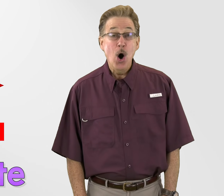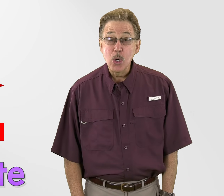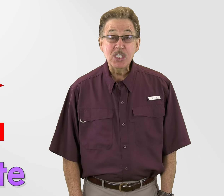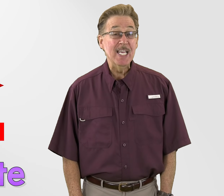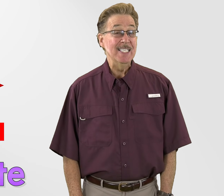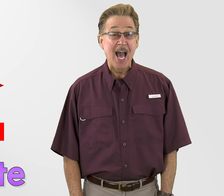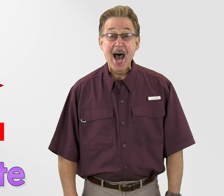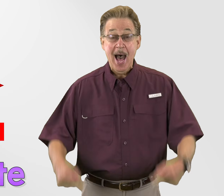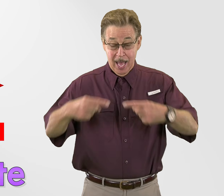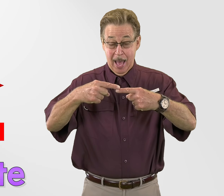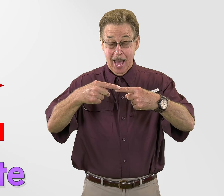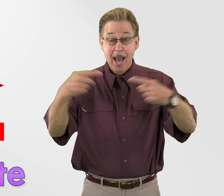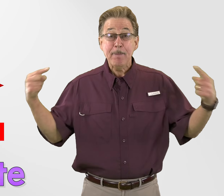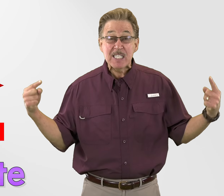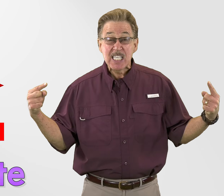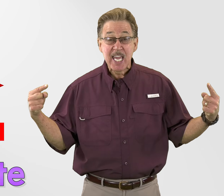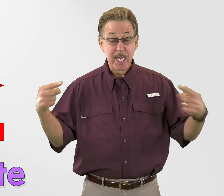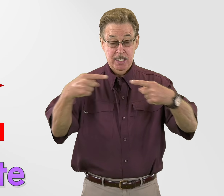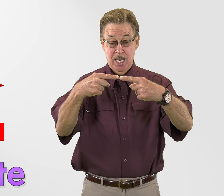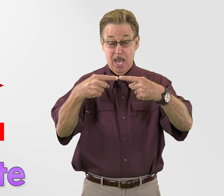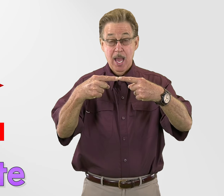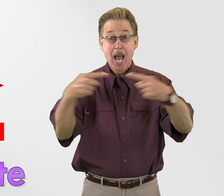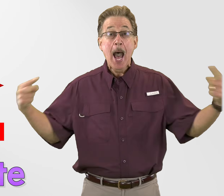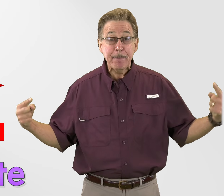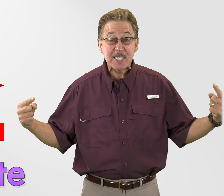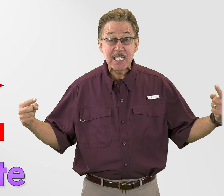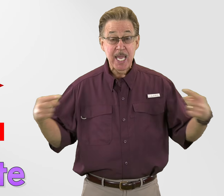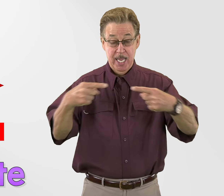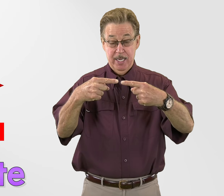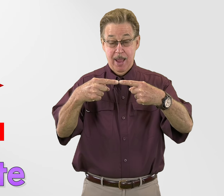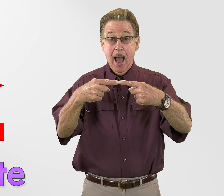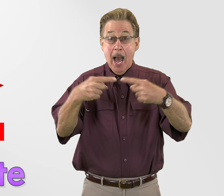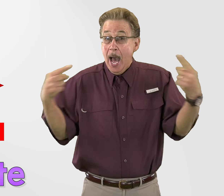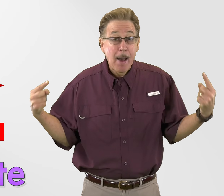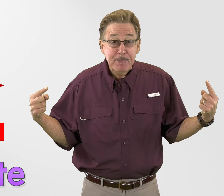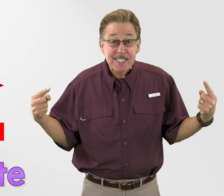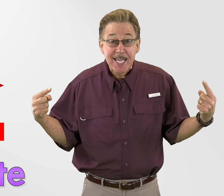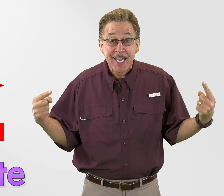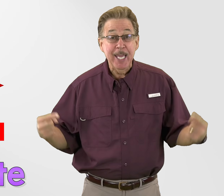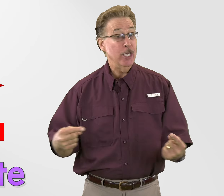O o says /o/ opposite, opposite, opposite